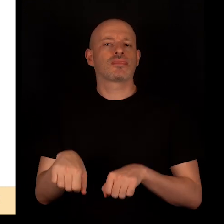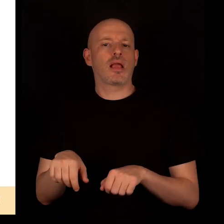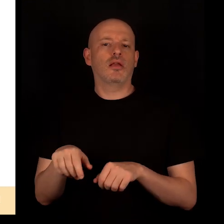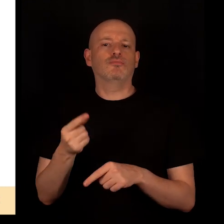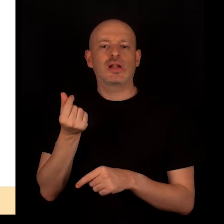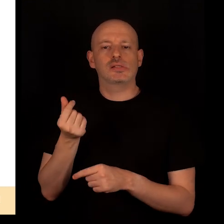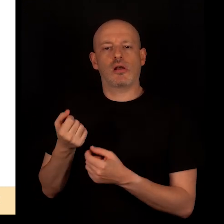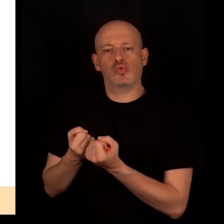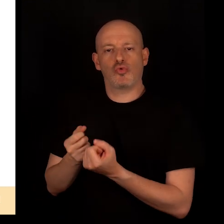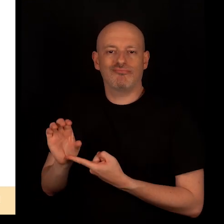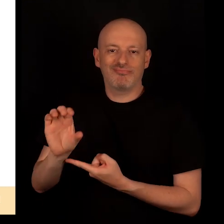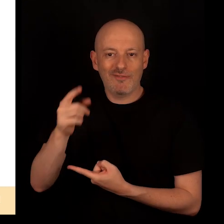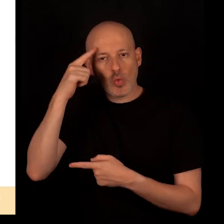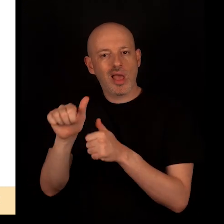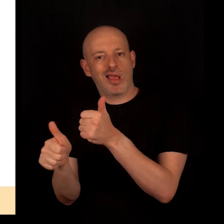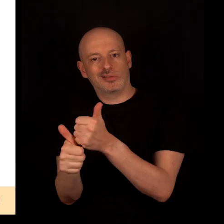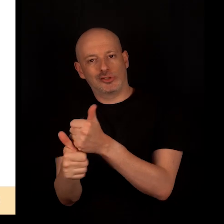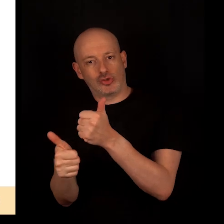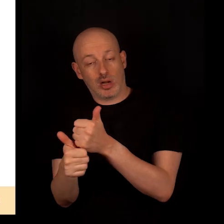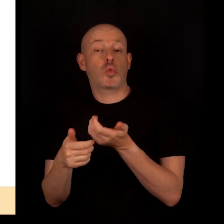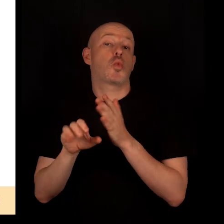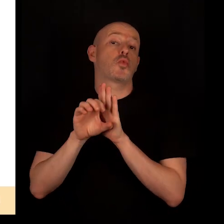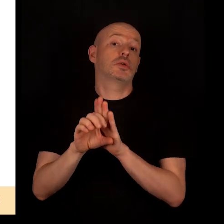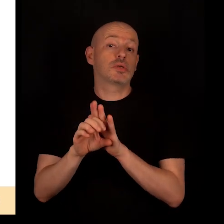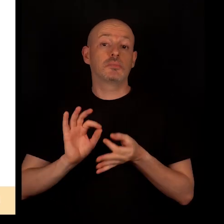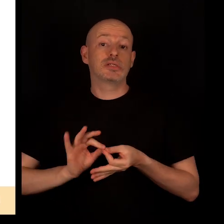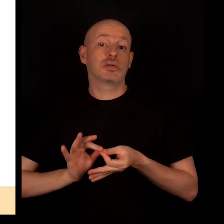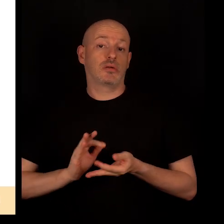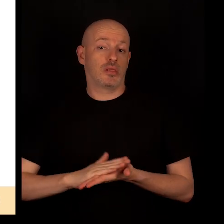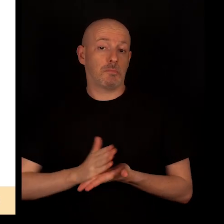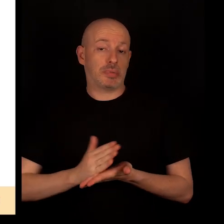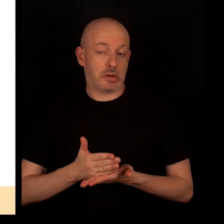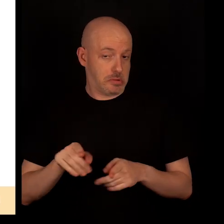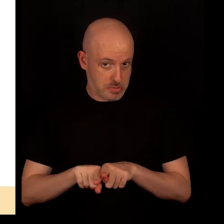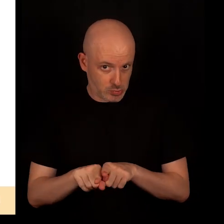financial support for a personal assistant or for example, a sign language interpreter.